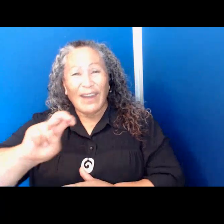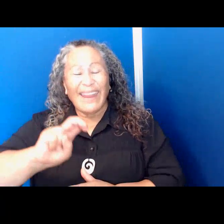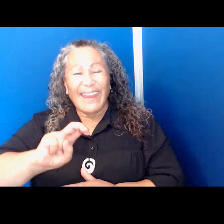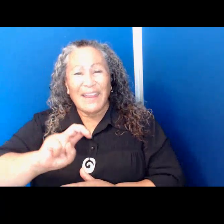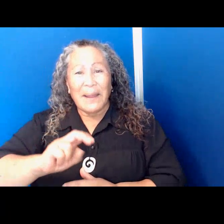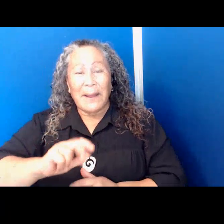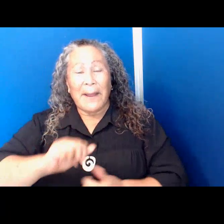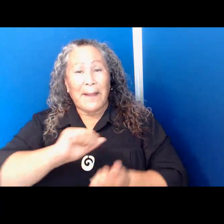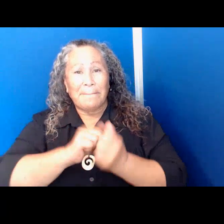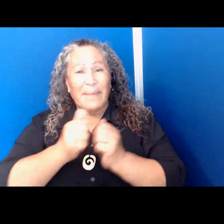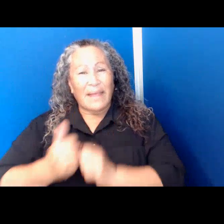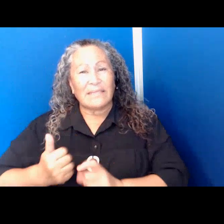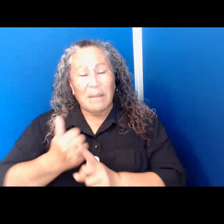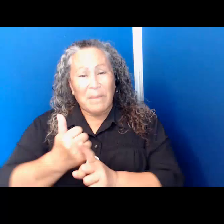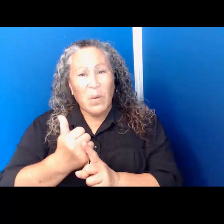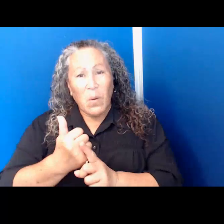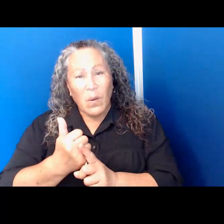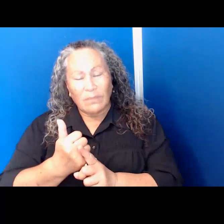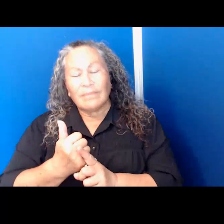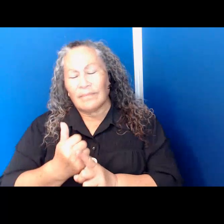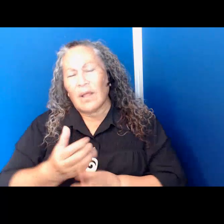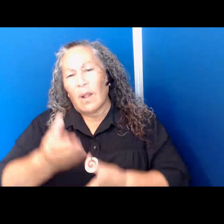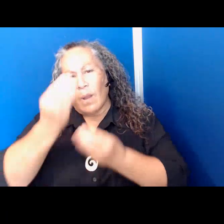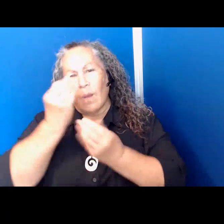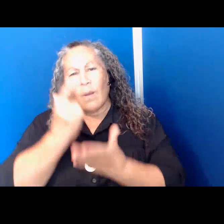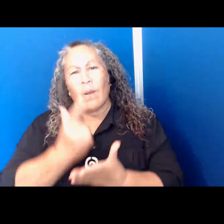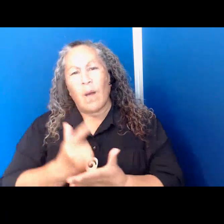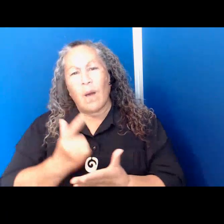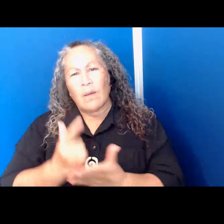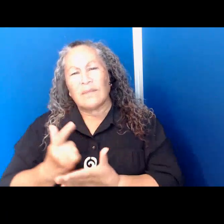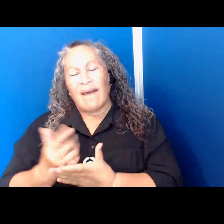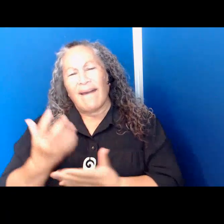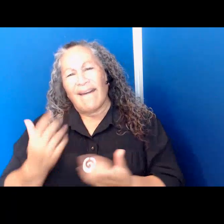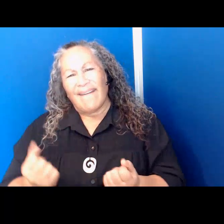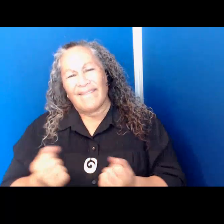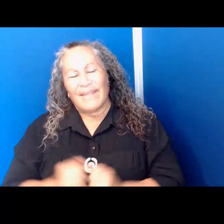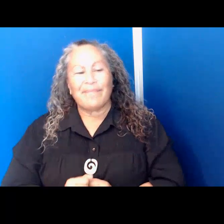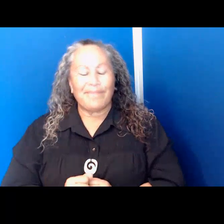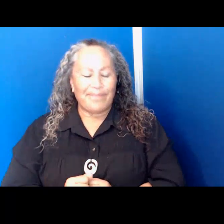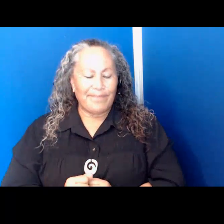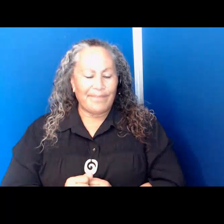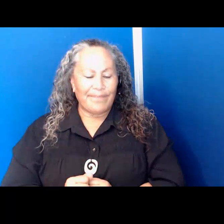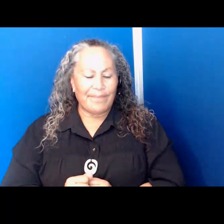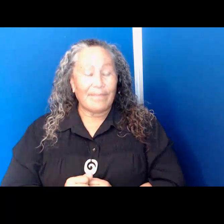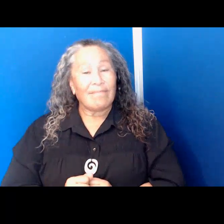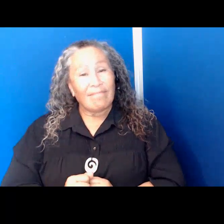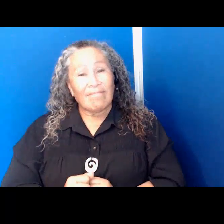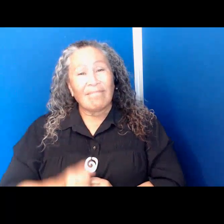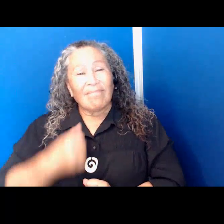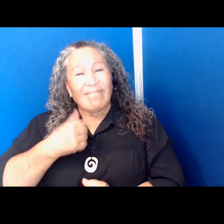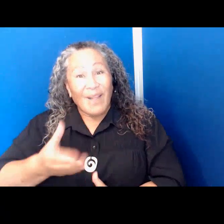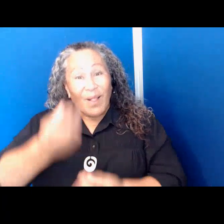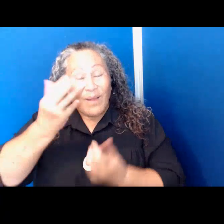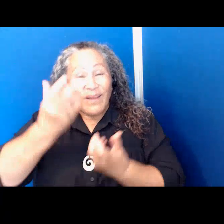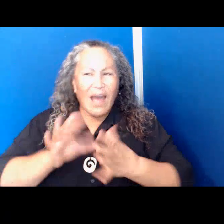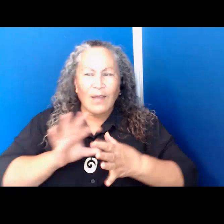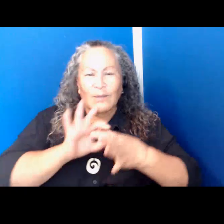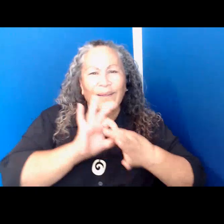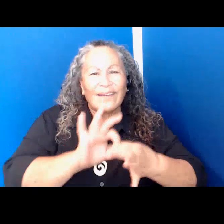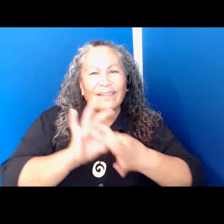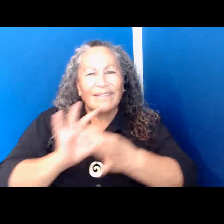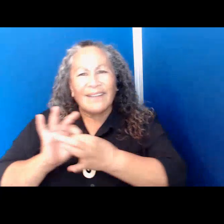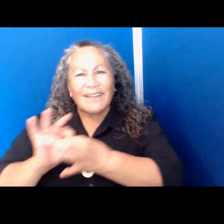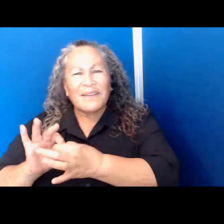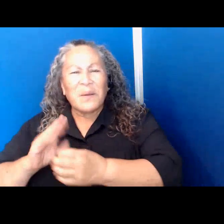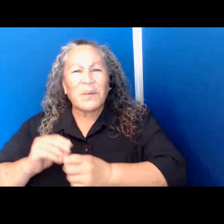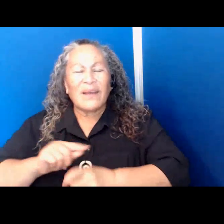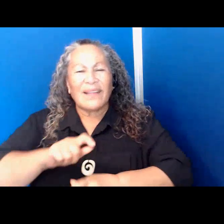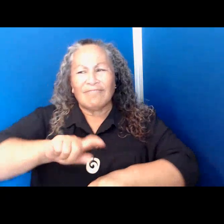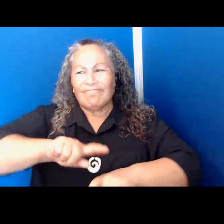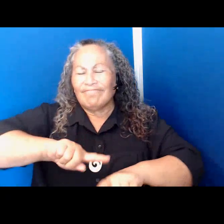we've learnt a lot. We've learnt how to engage with different tagata sa'ilimalo